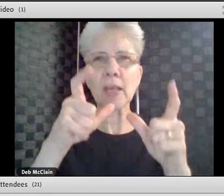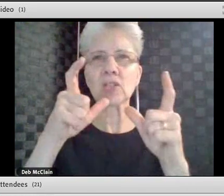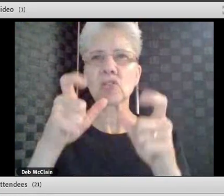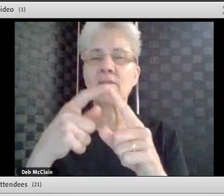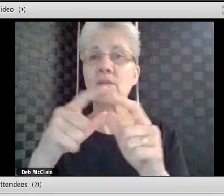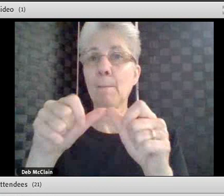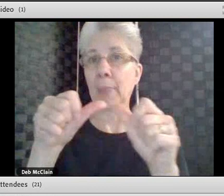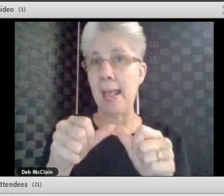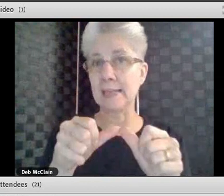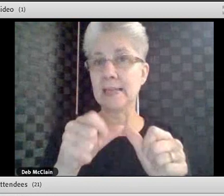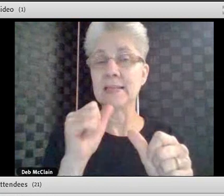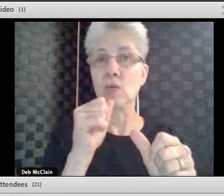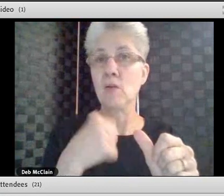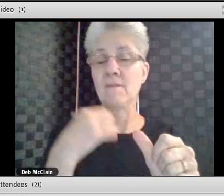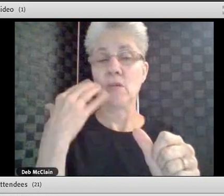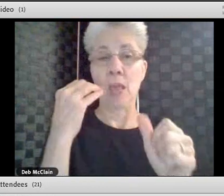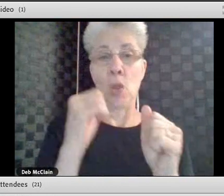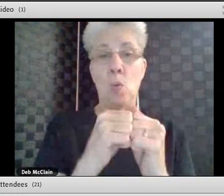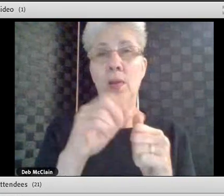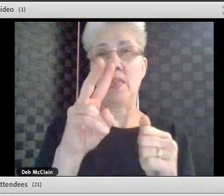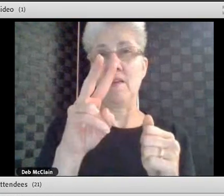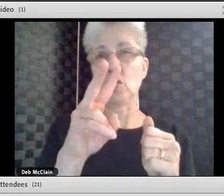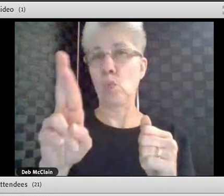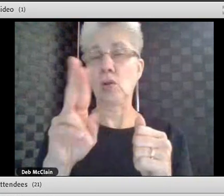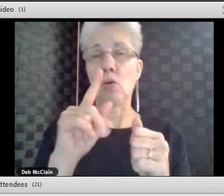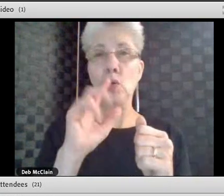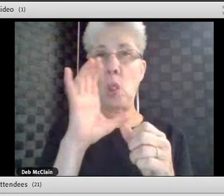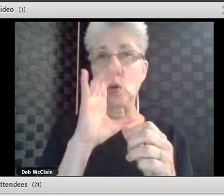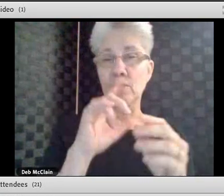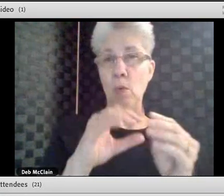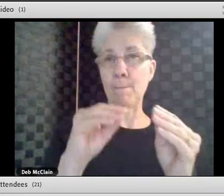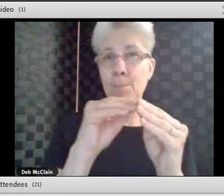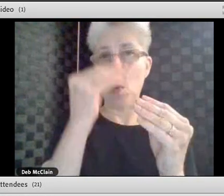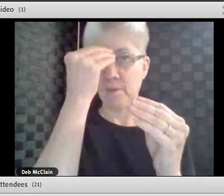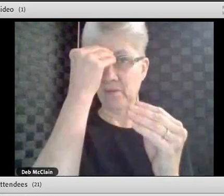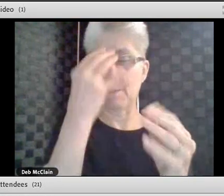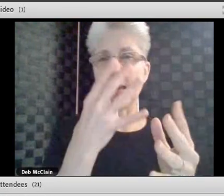If you're not familiar with virtual reality or if you're looking for more information, you want to know the trends,